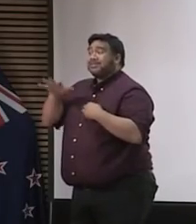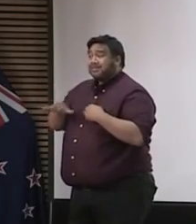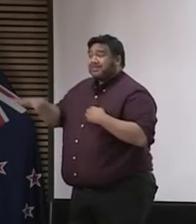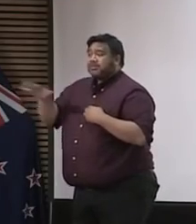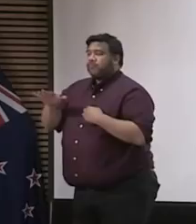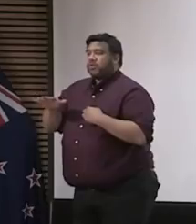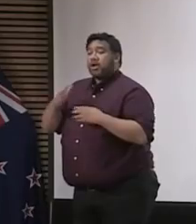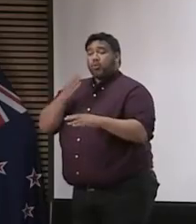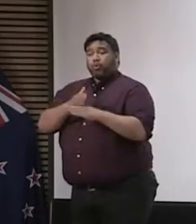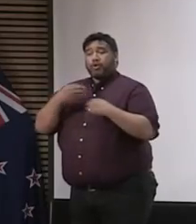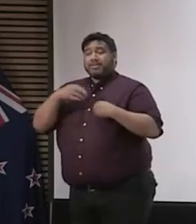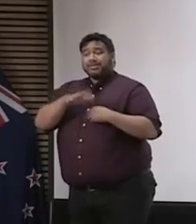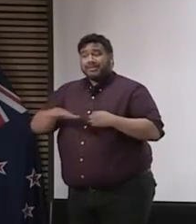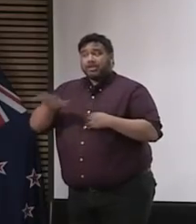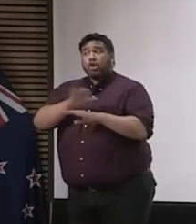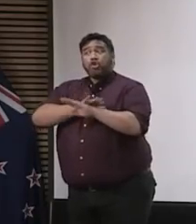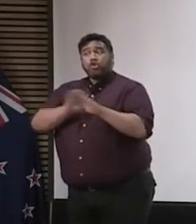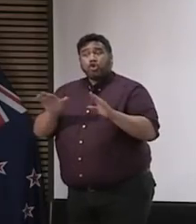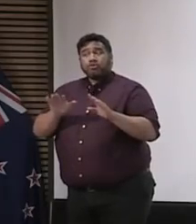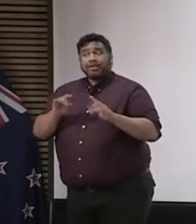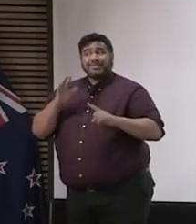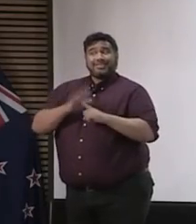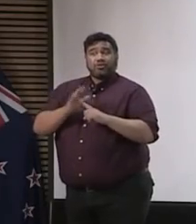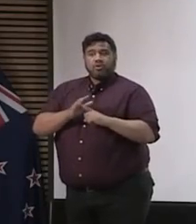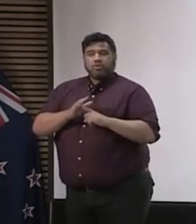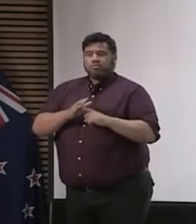As indicated by the Prime Minister businesses will be able to work ahead of our move to